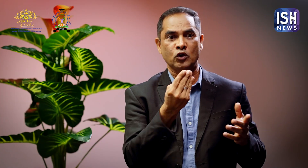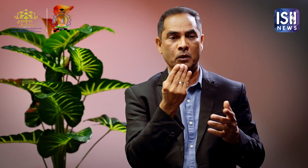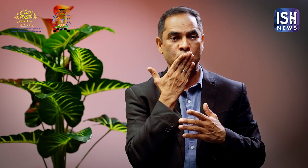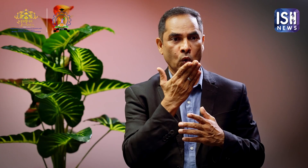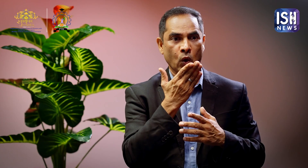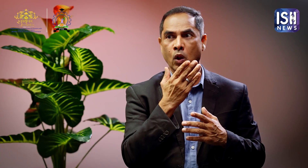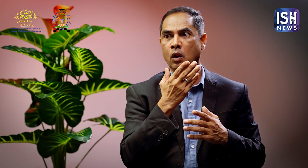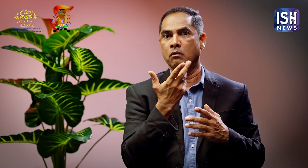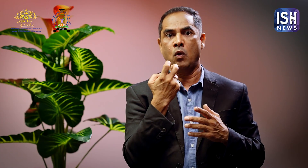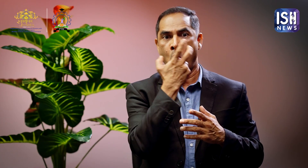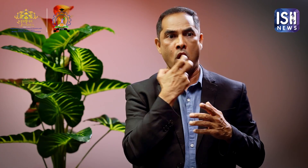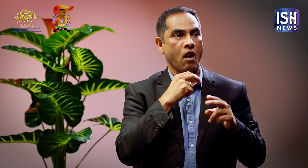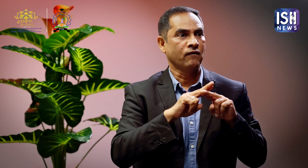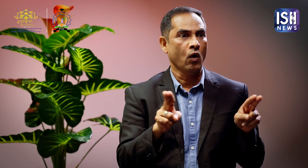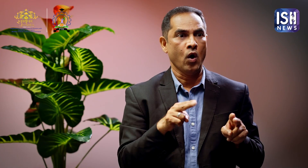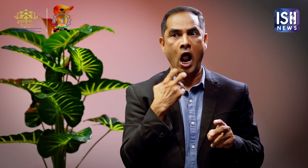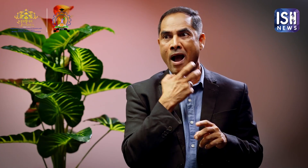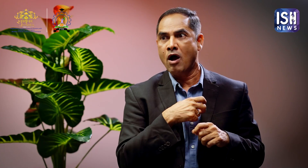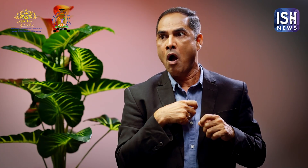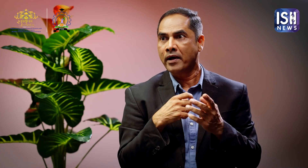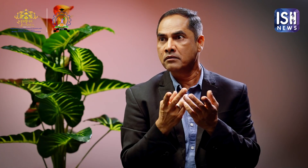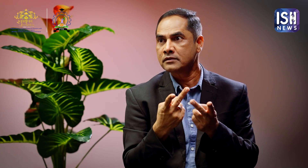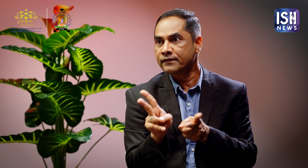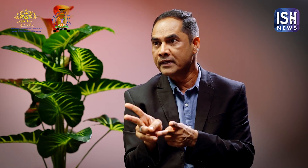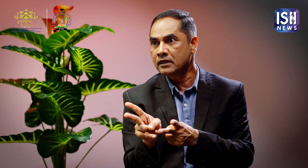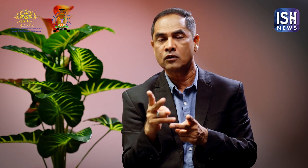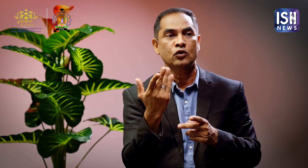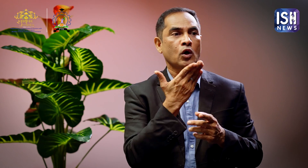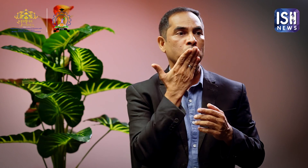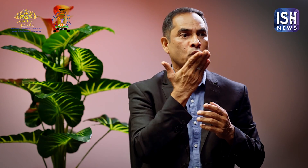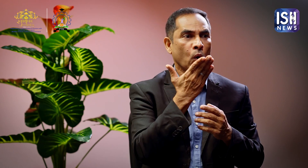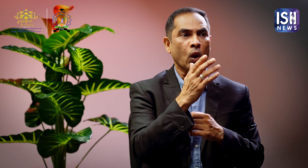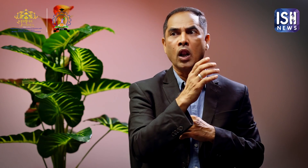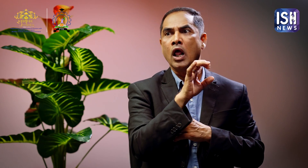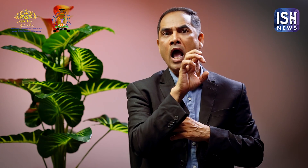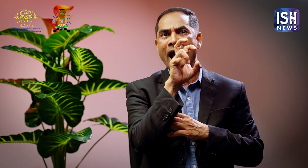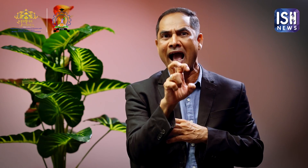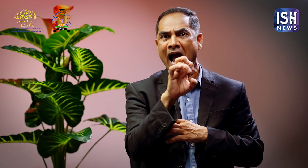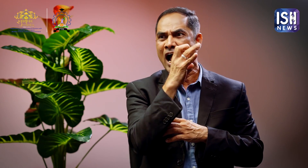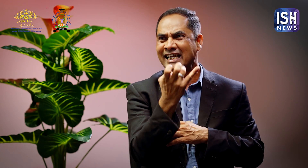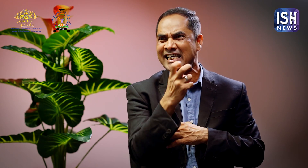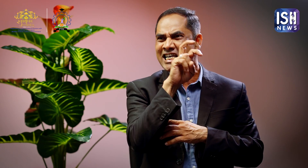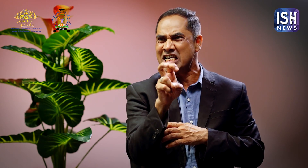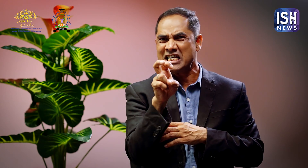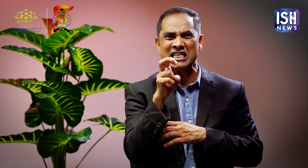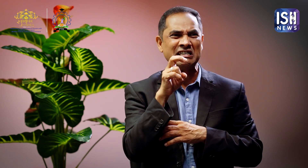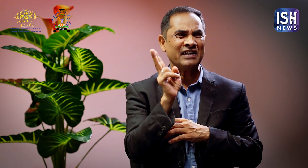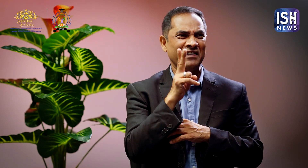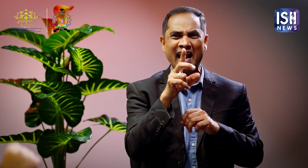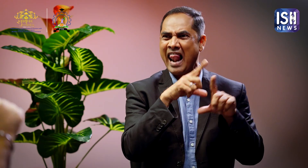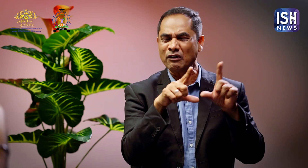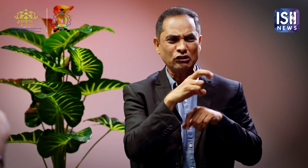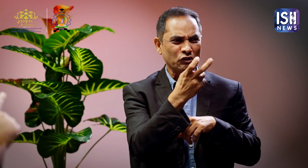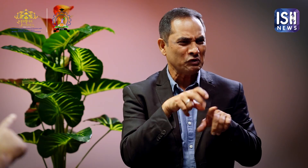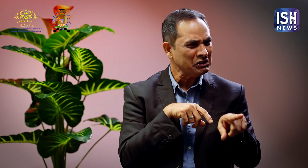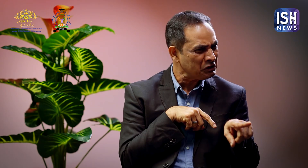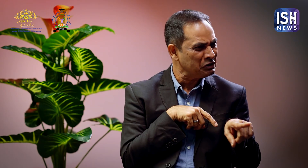Some schools relied heavily on oral methods, while others used odd, inconsistent sign languages.